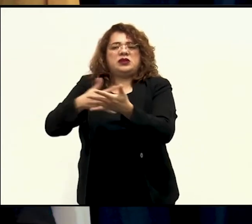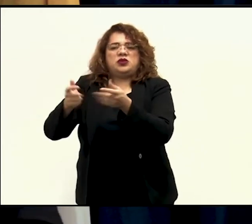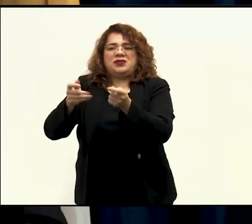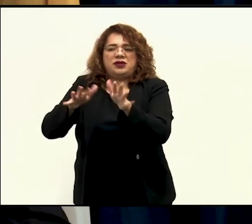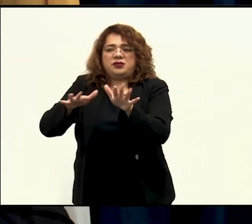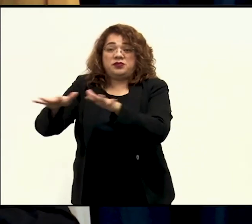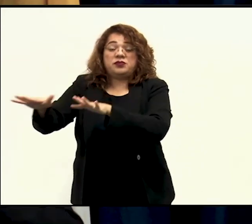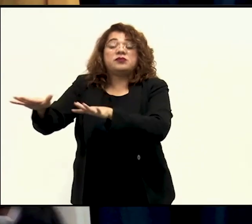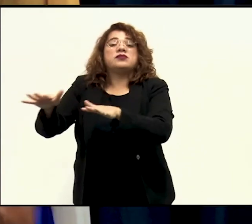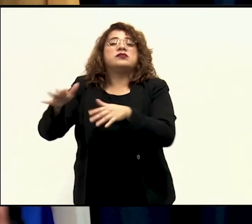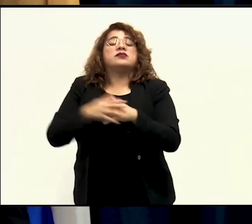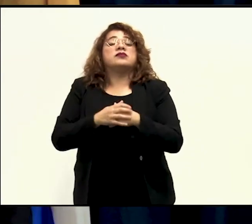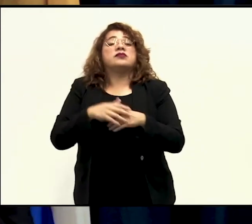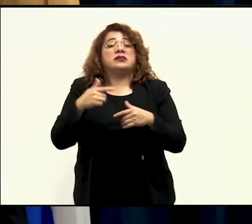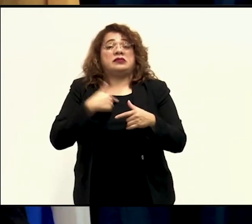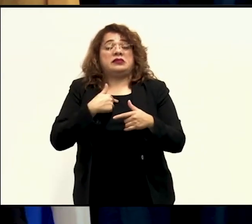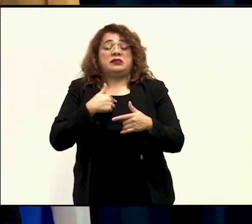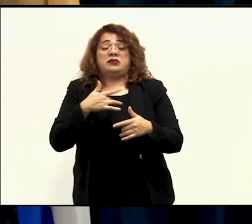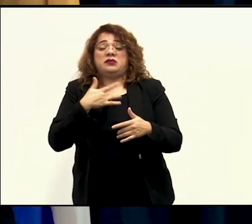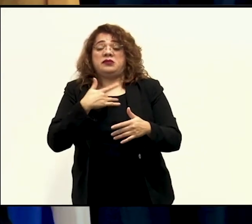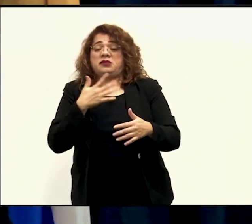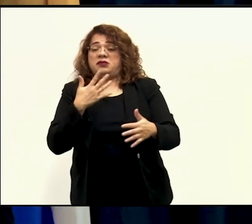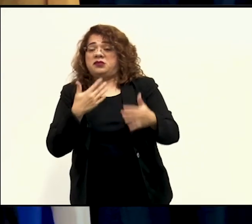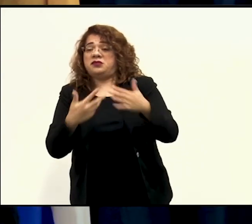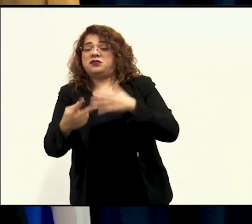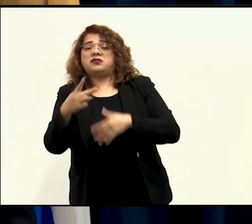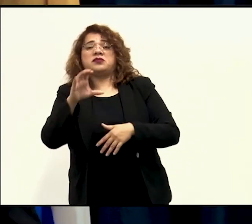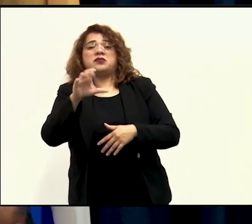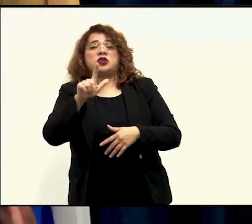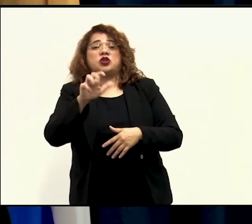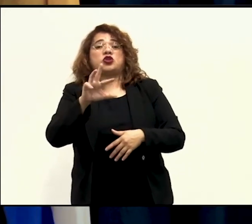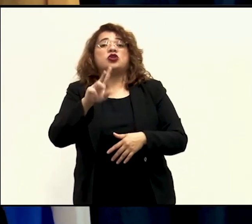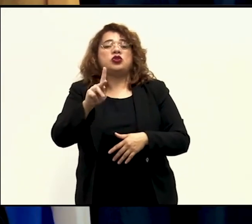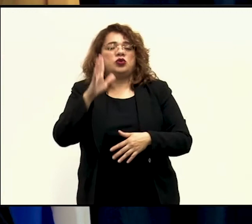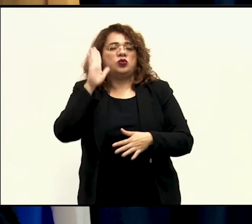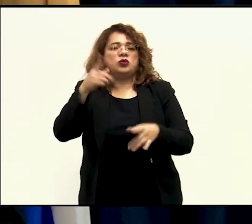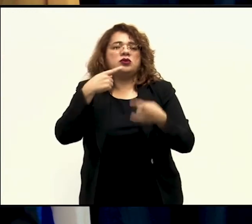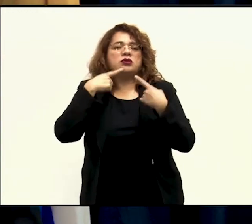But we're, I expect that the clerk hopefully very soon will be able to kind of announce that date.